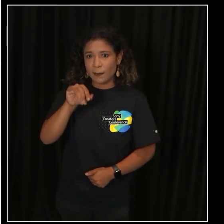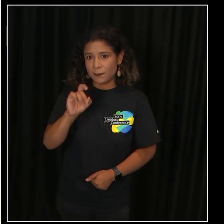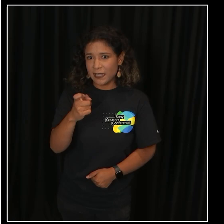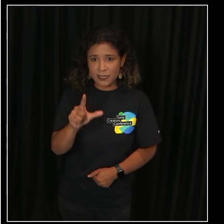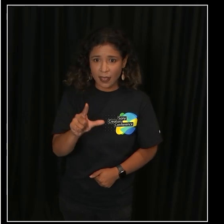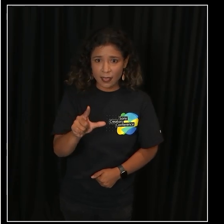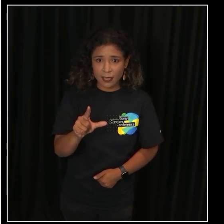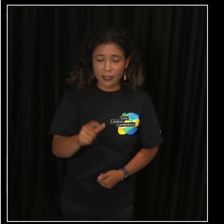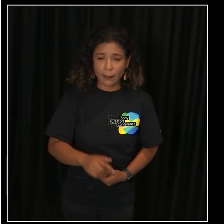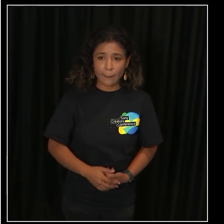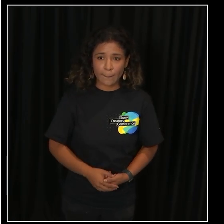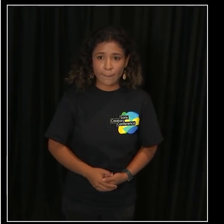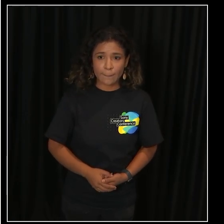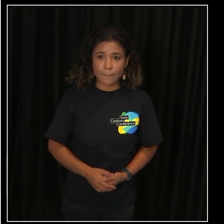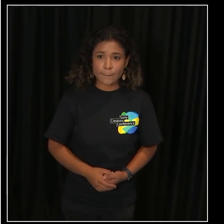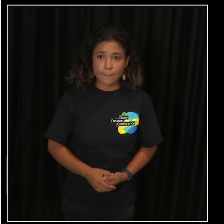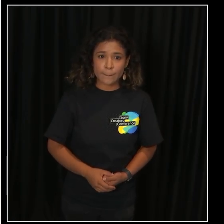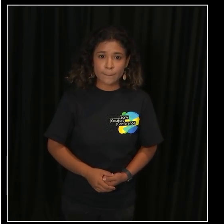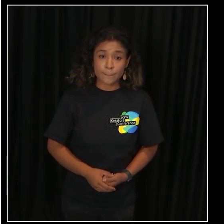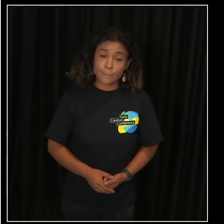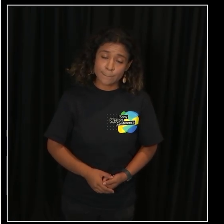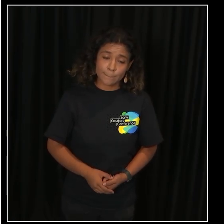Well, spoiler alert. Bad things.